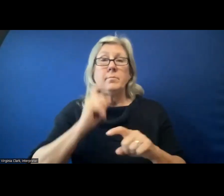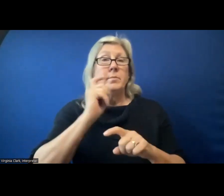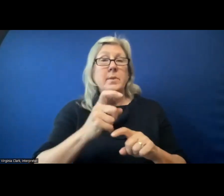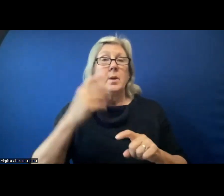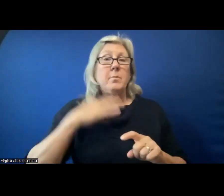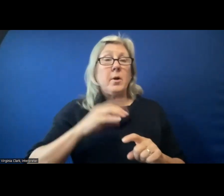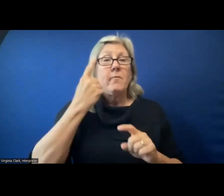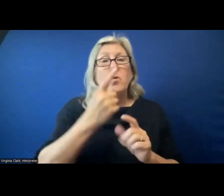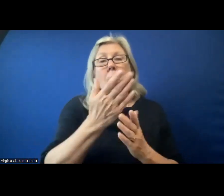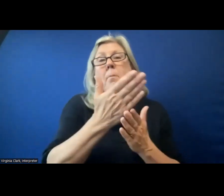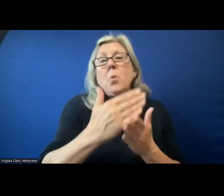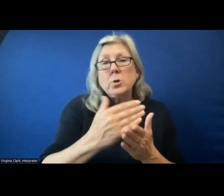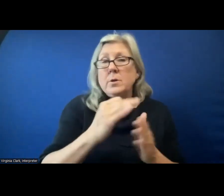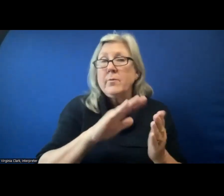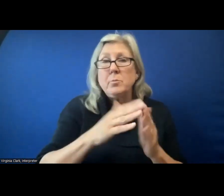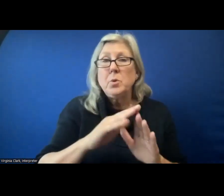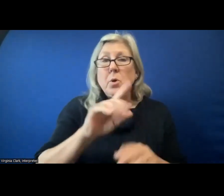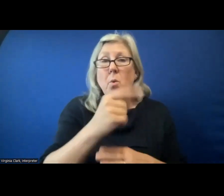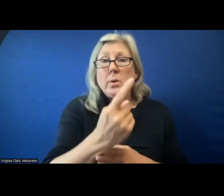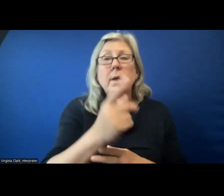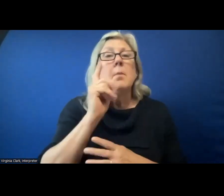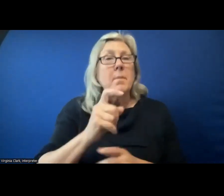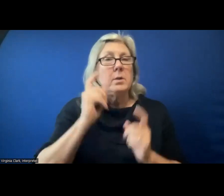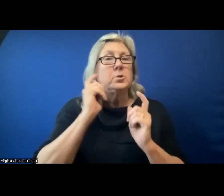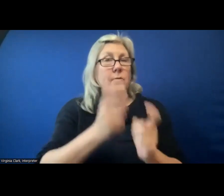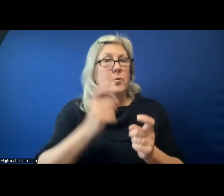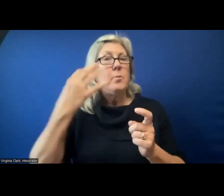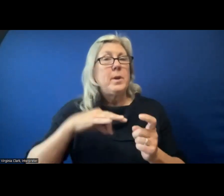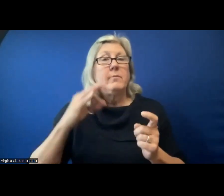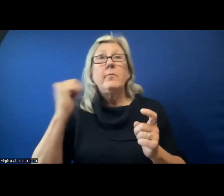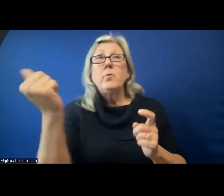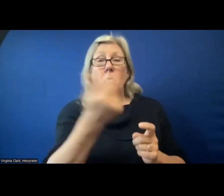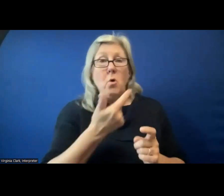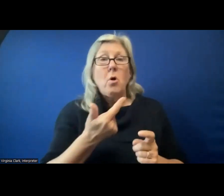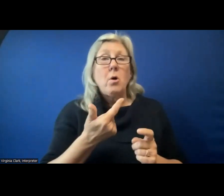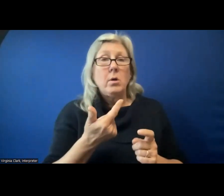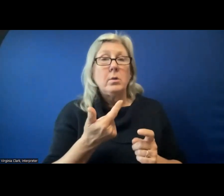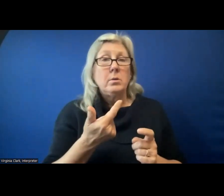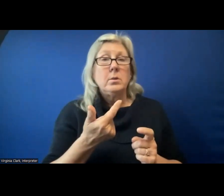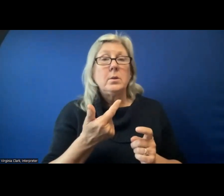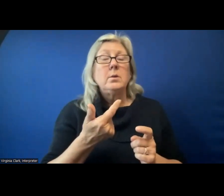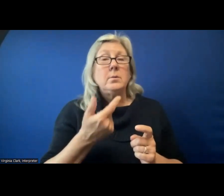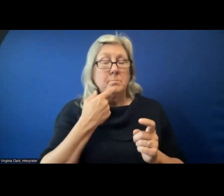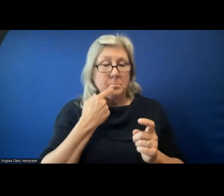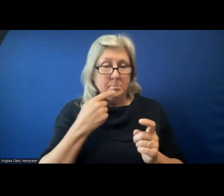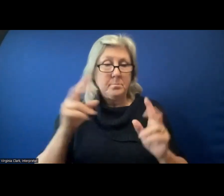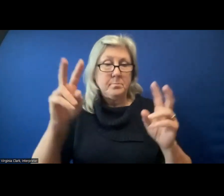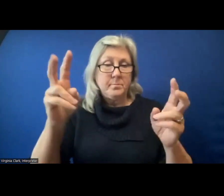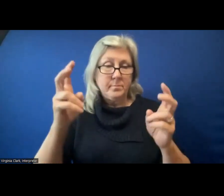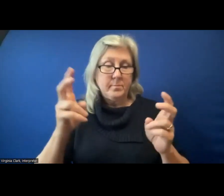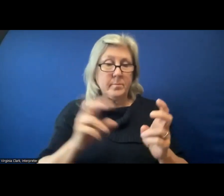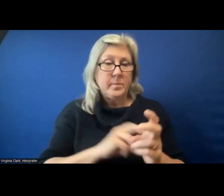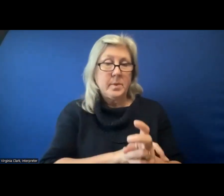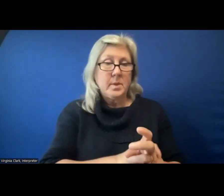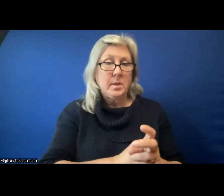a portion of the community, must confer to all. It reads in part as follows: That government